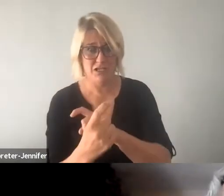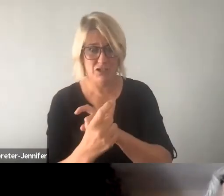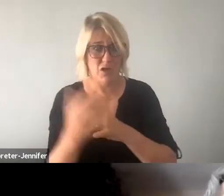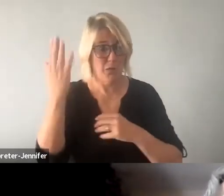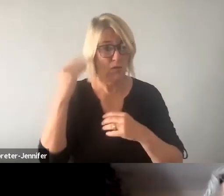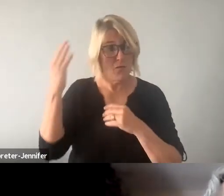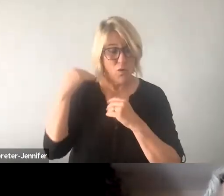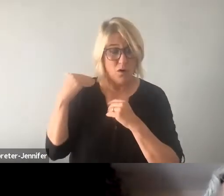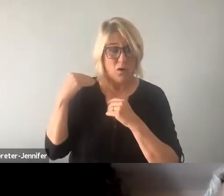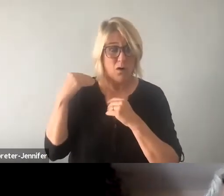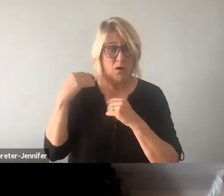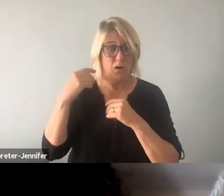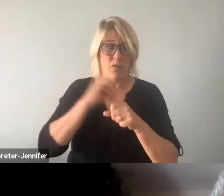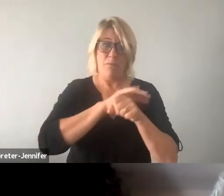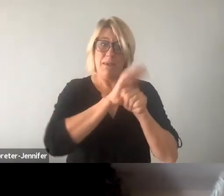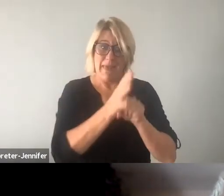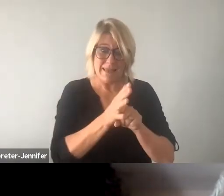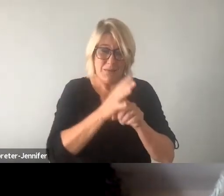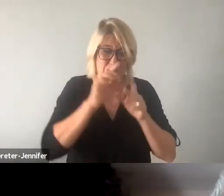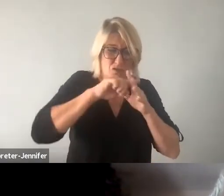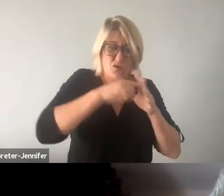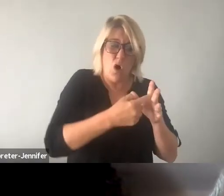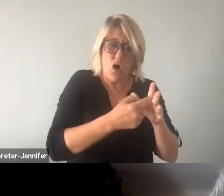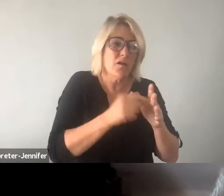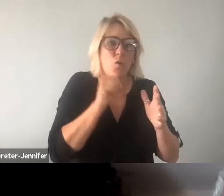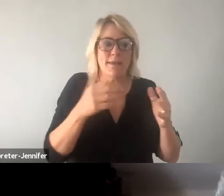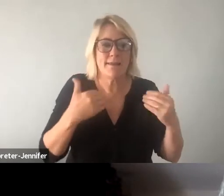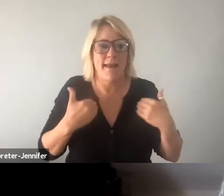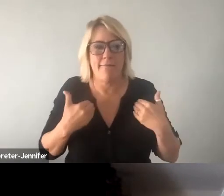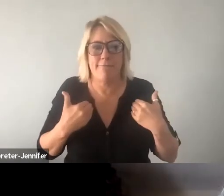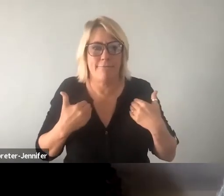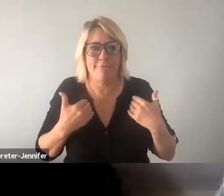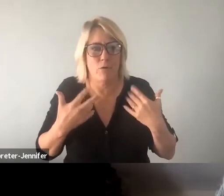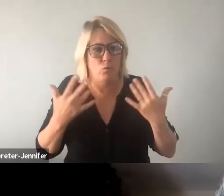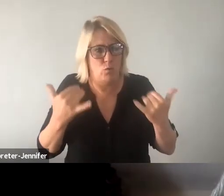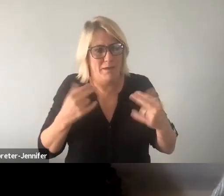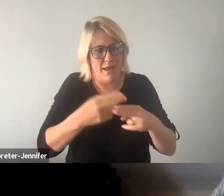and it's something that has evolved over time, as many of you know. In the